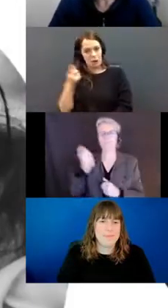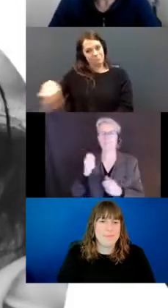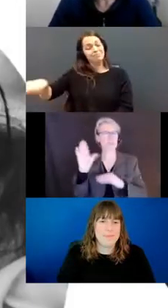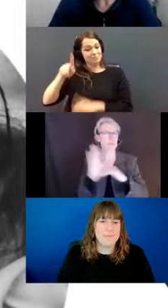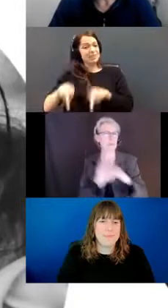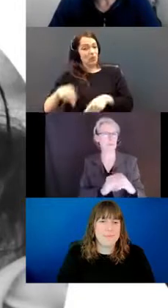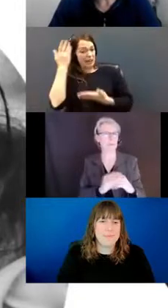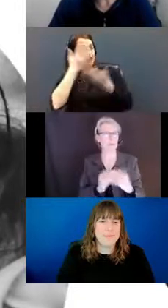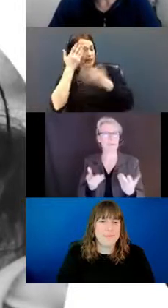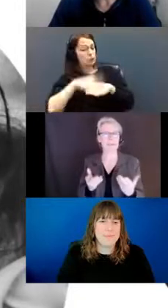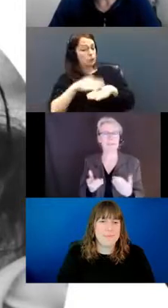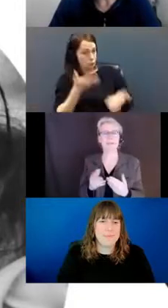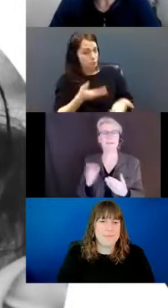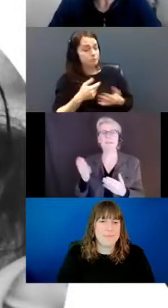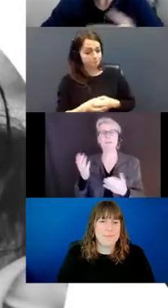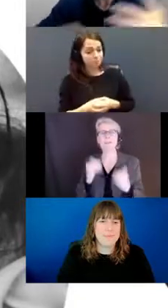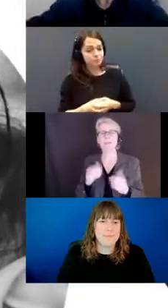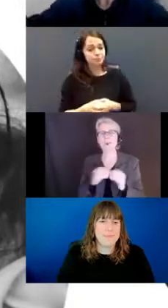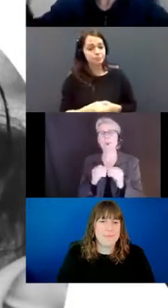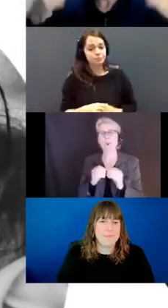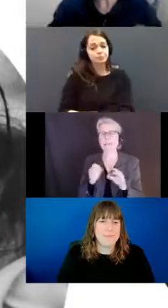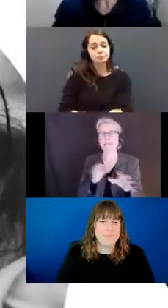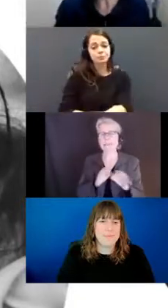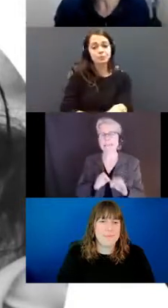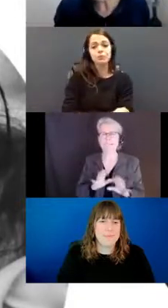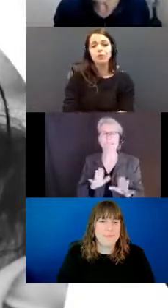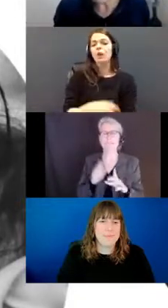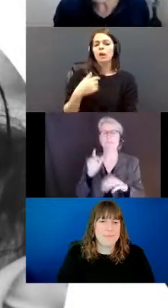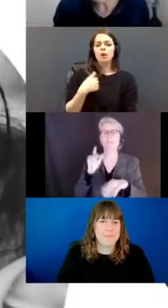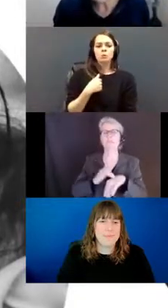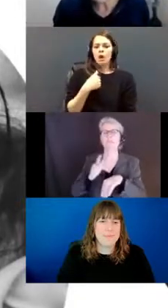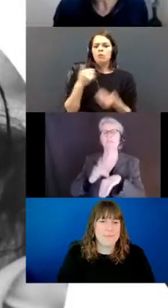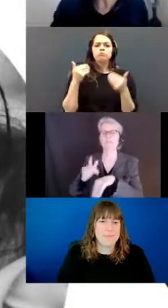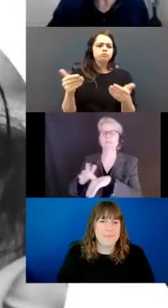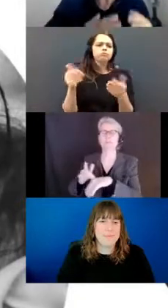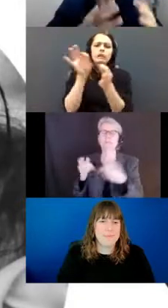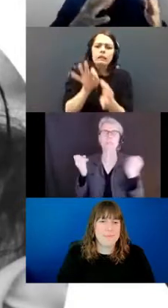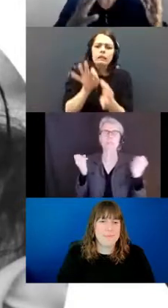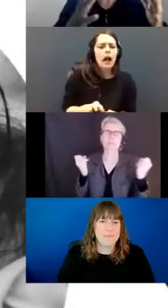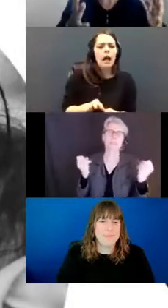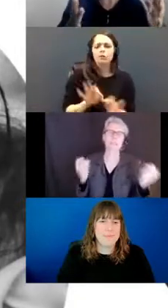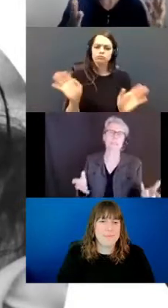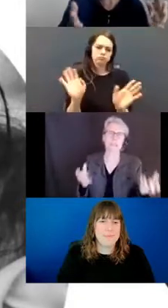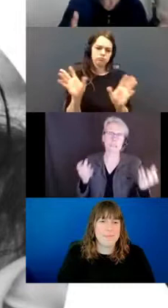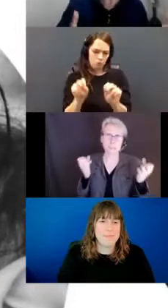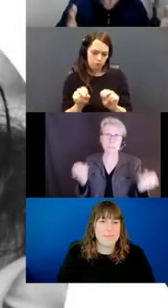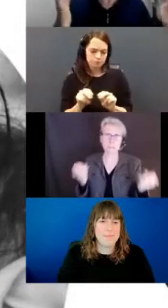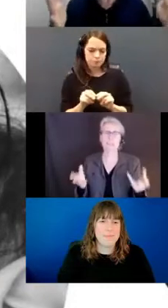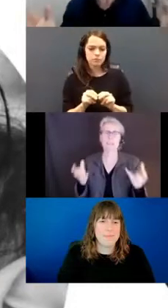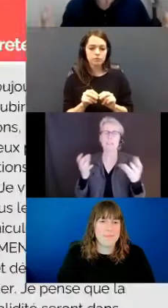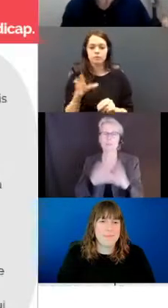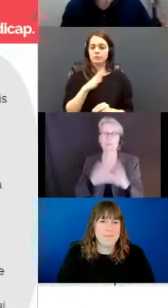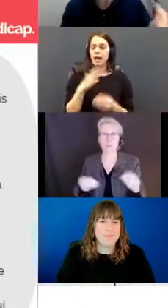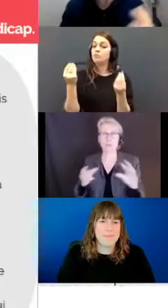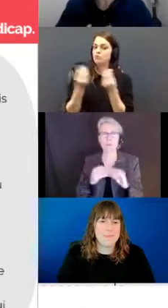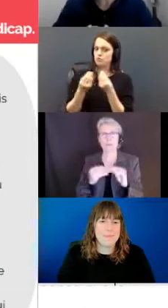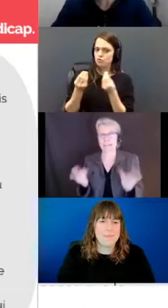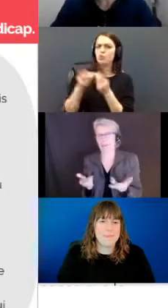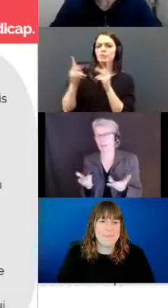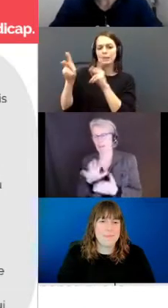detail because running short on time we had many stories many um quotes and anecdotes um